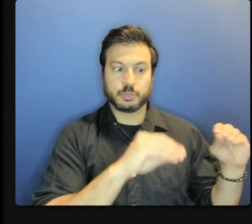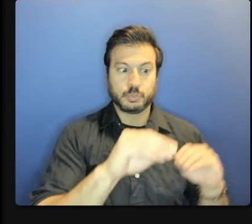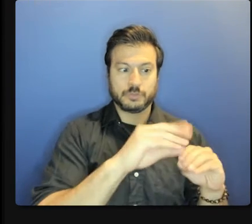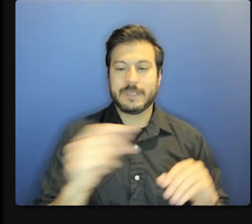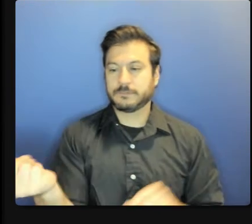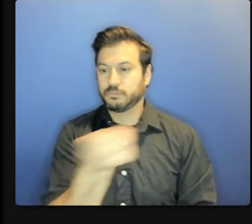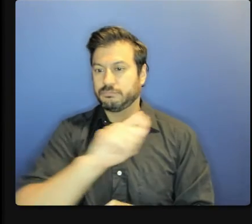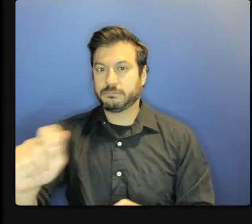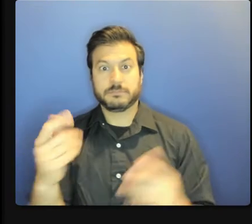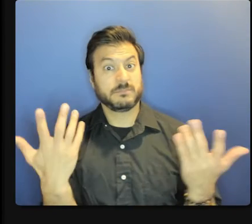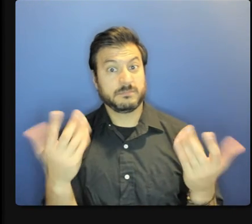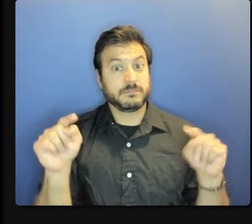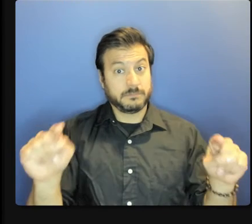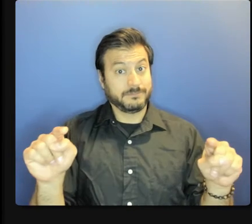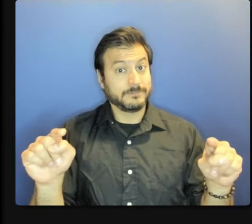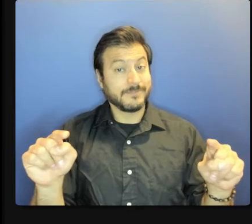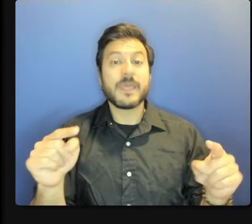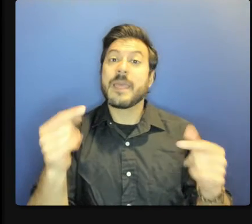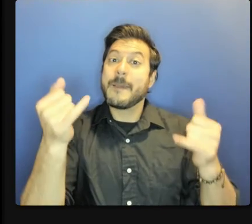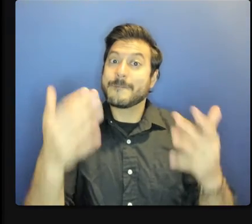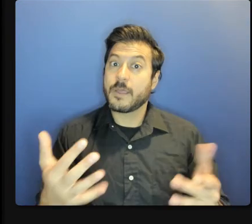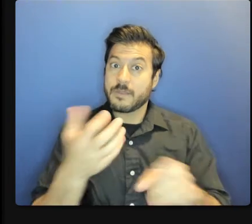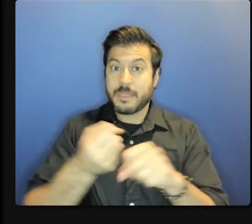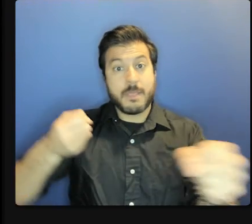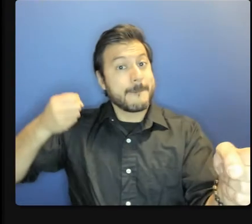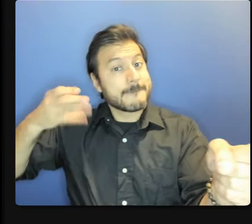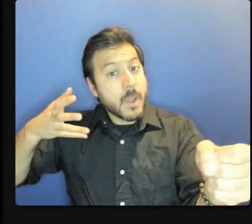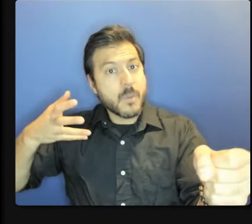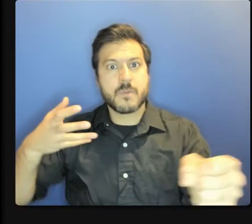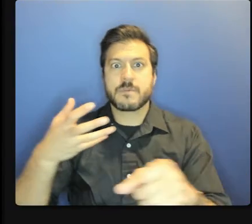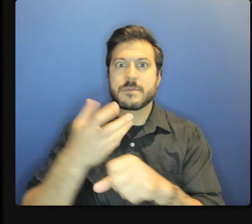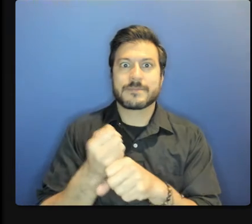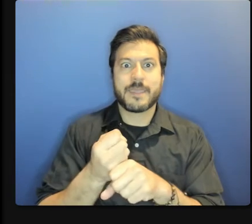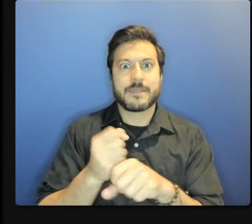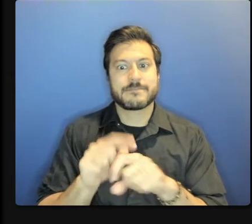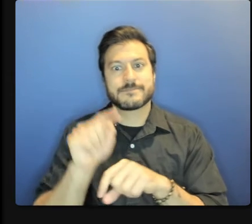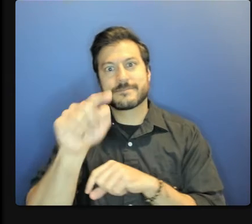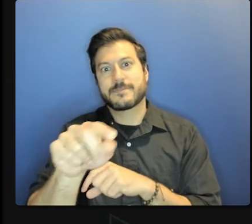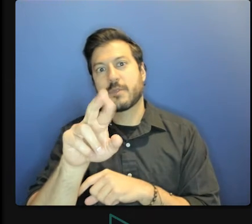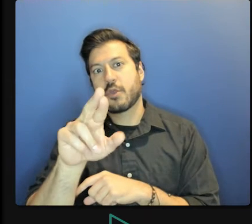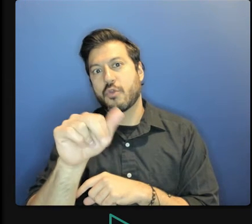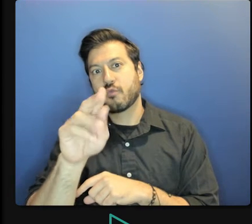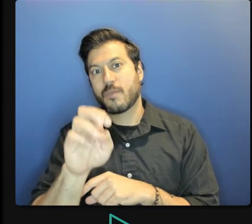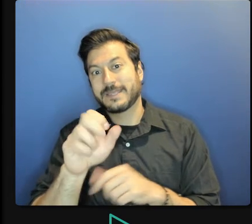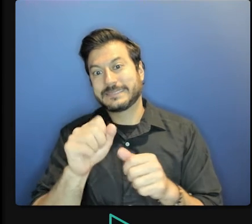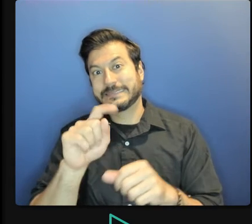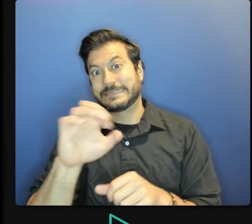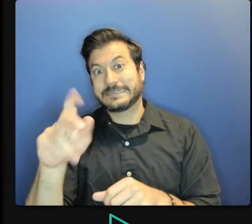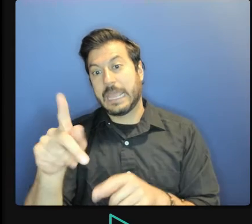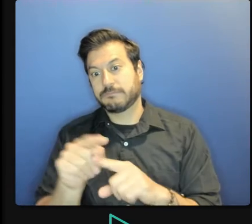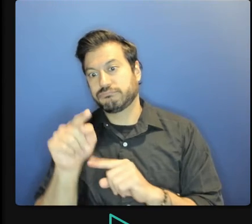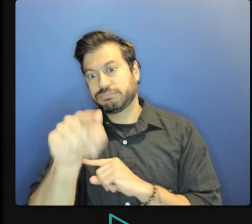with just the movement and melee controls. But when the player gets the bow and gets a ranged attack, the bow icon appears.